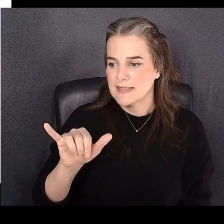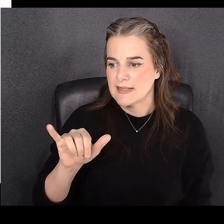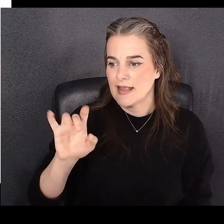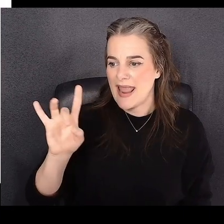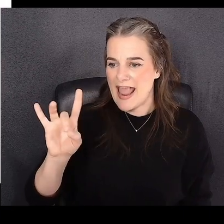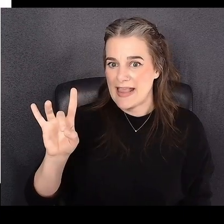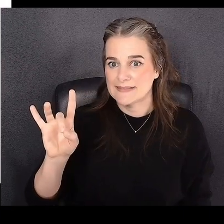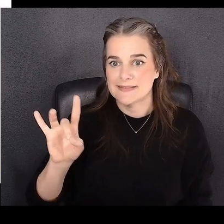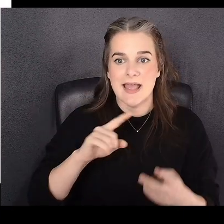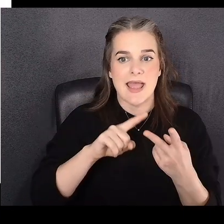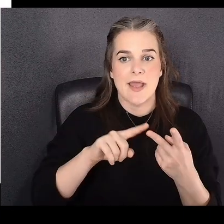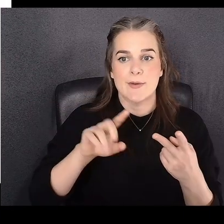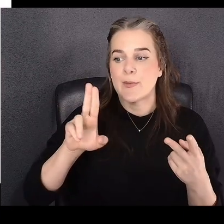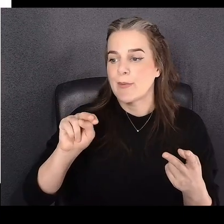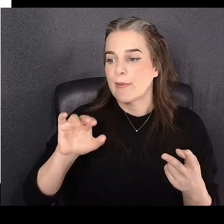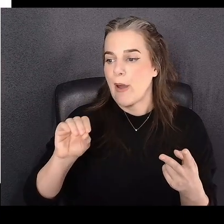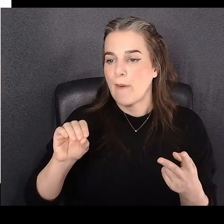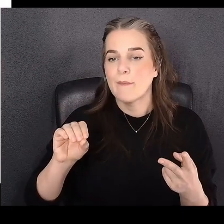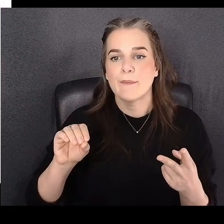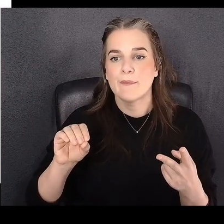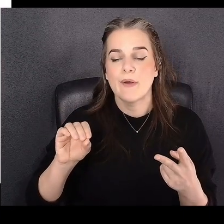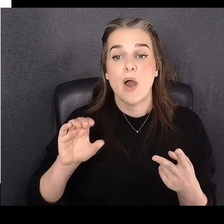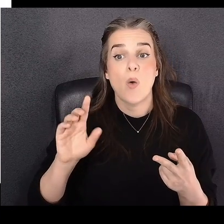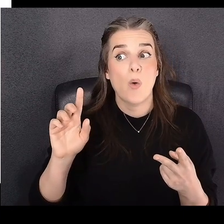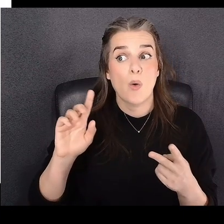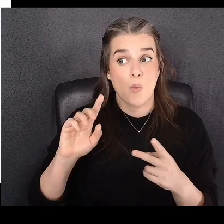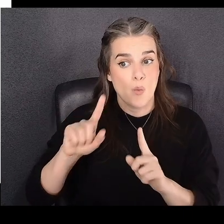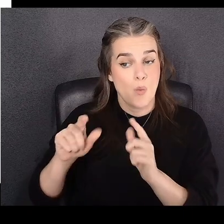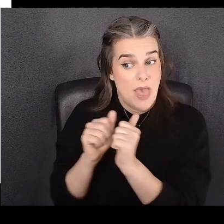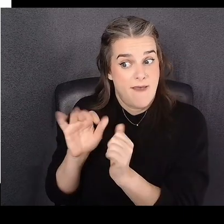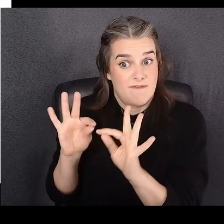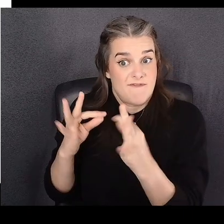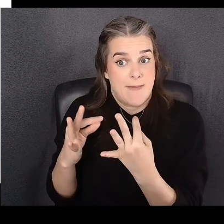So they were able to select-- if they had a wild card,